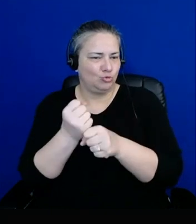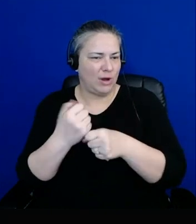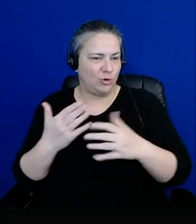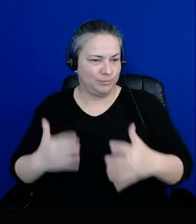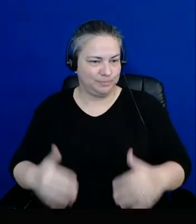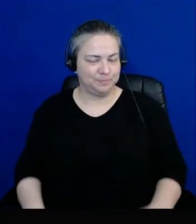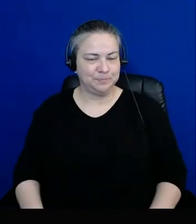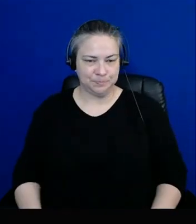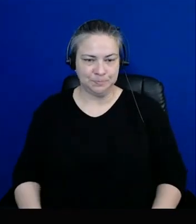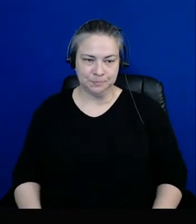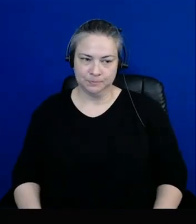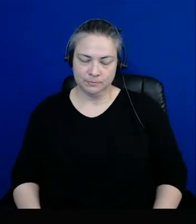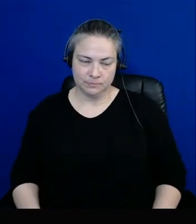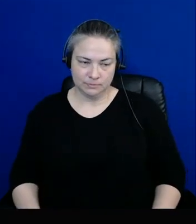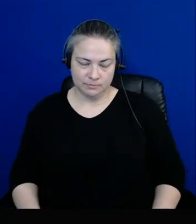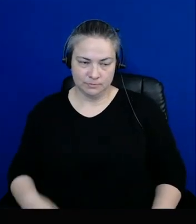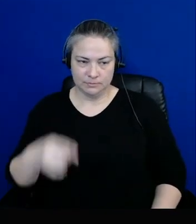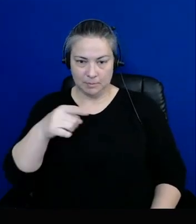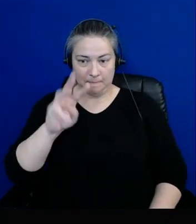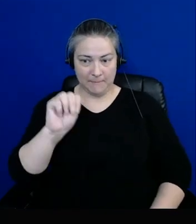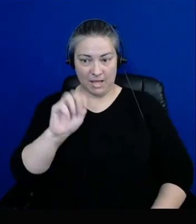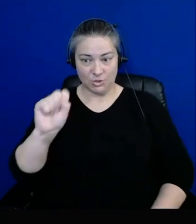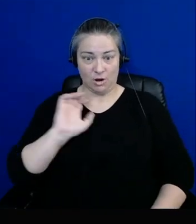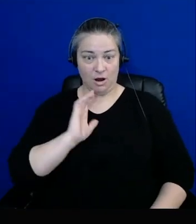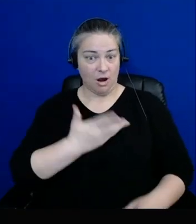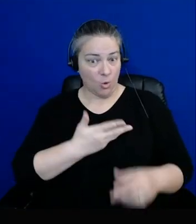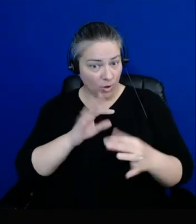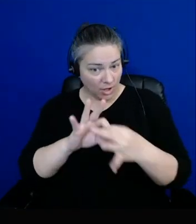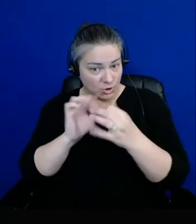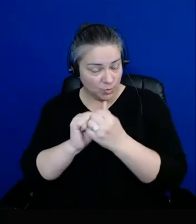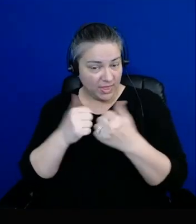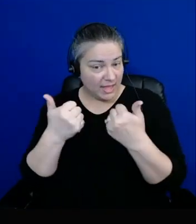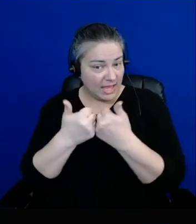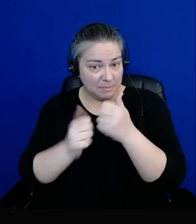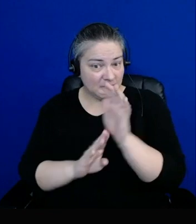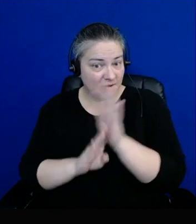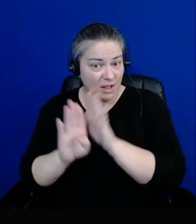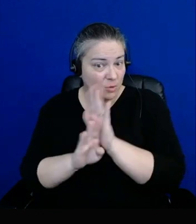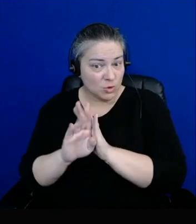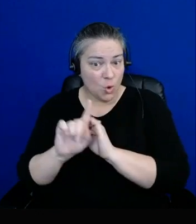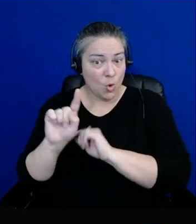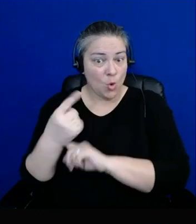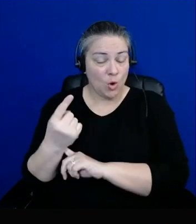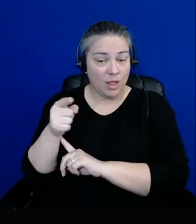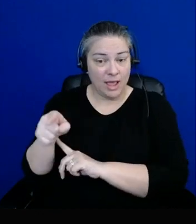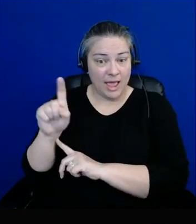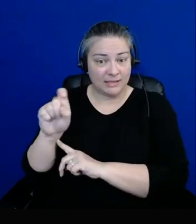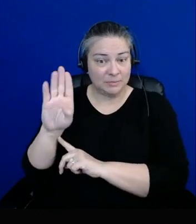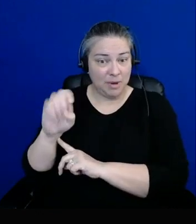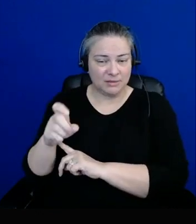At Microsoft, our relationship with game developers goes far beyond just Xbox and D3D. Game Studios and publishers around the